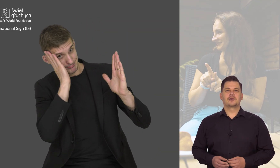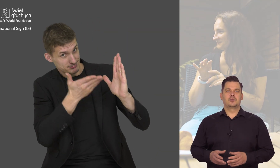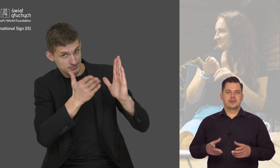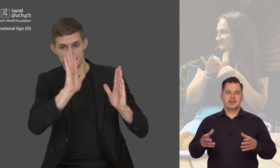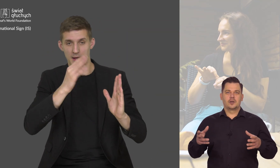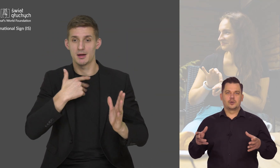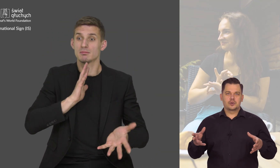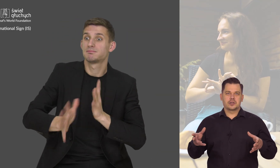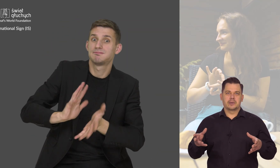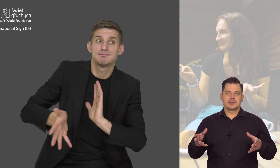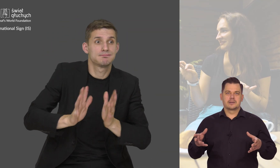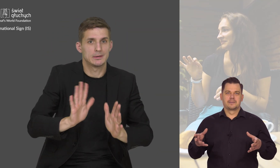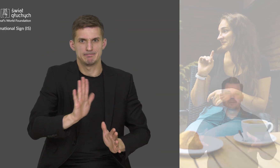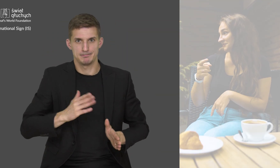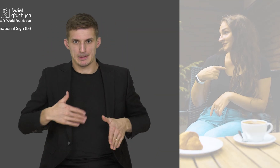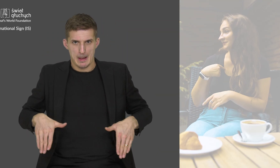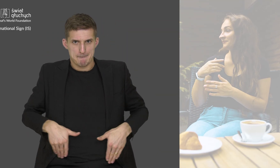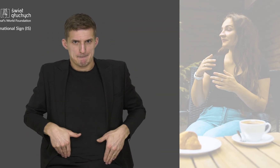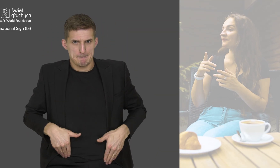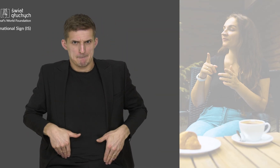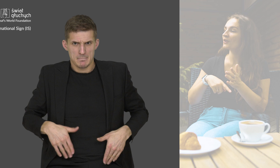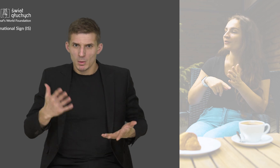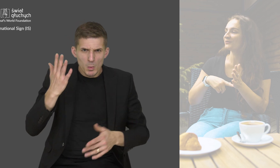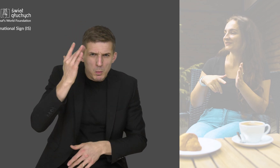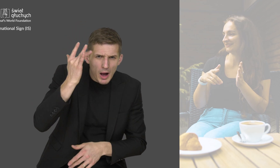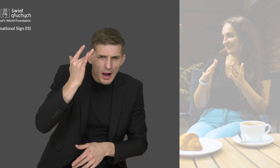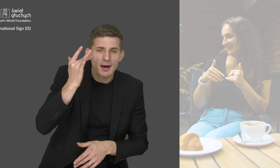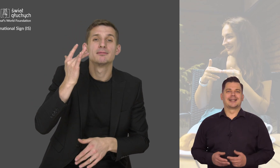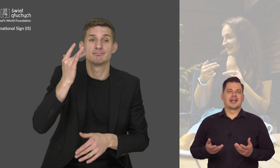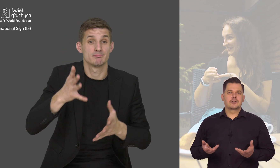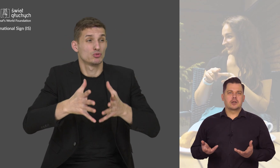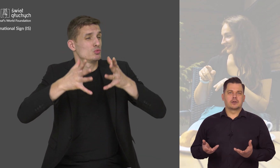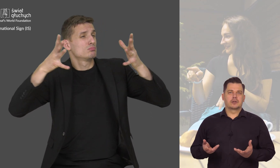is avoiding using sign language near their homes. Why?